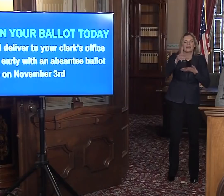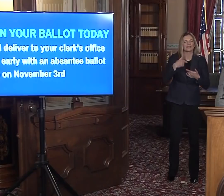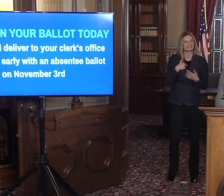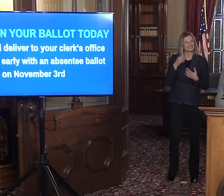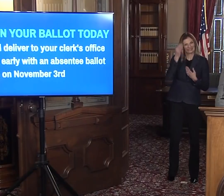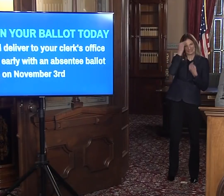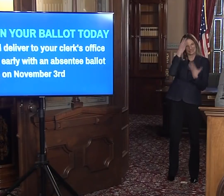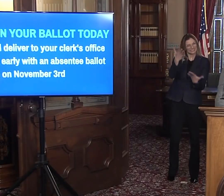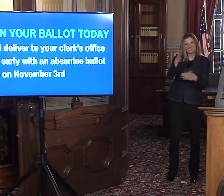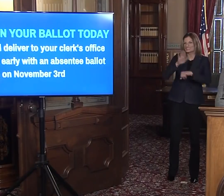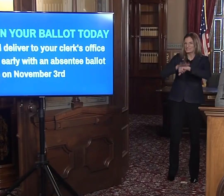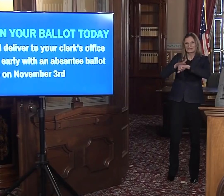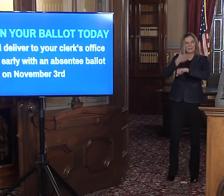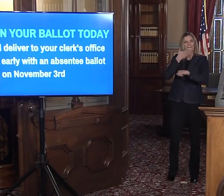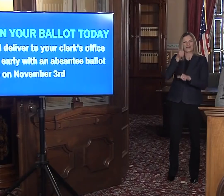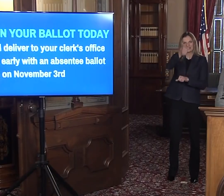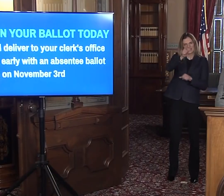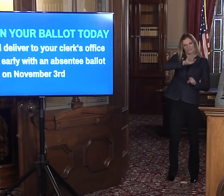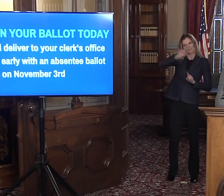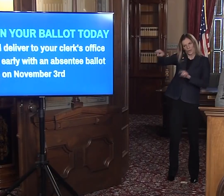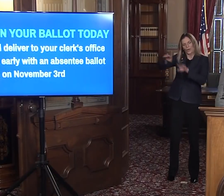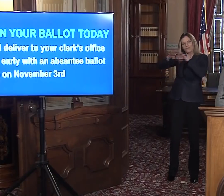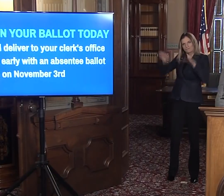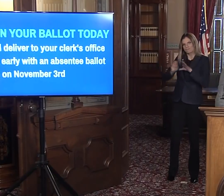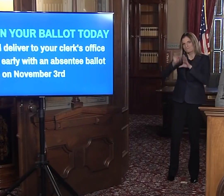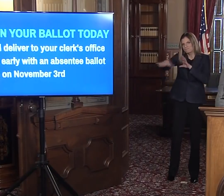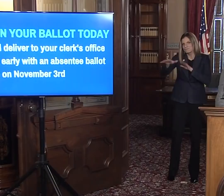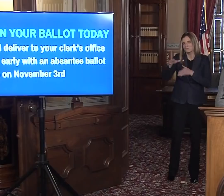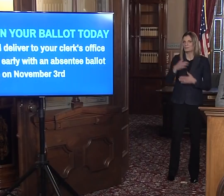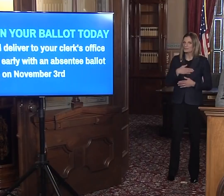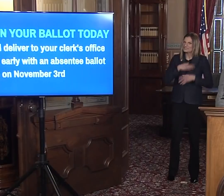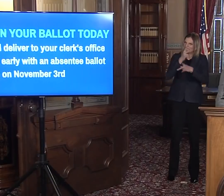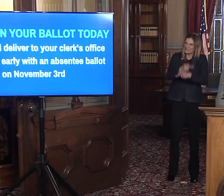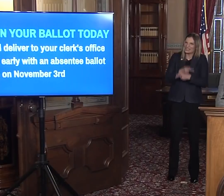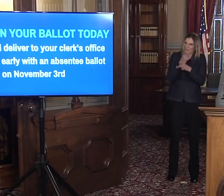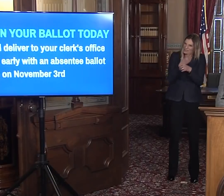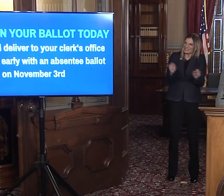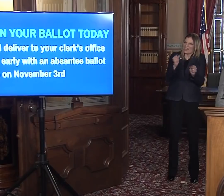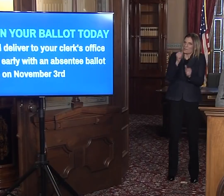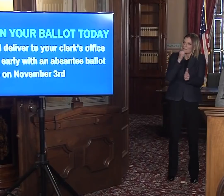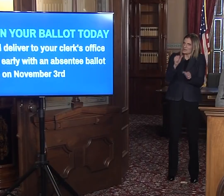PEOPLE TO RELY ON THE POSTAL SERVICE TO MAKE SURE THAT THEIR